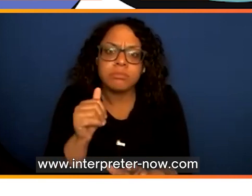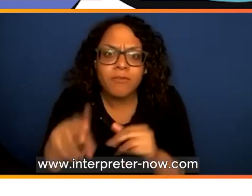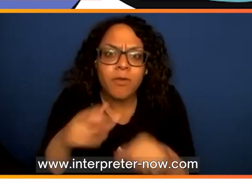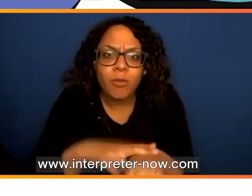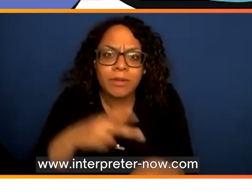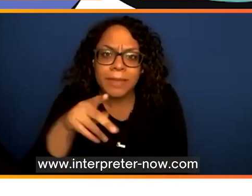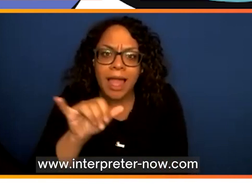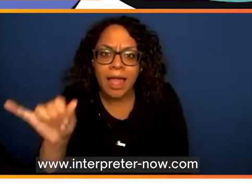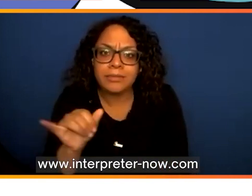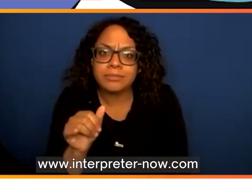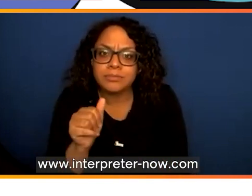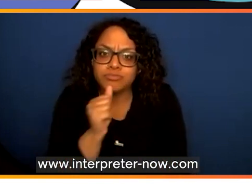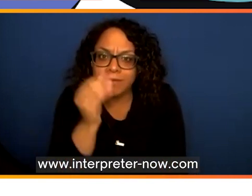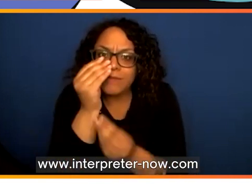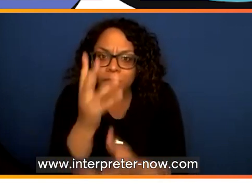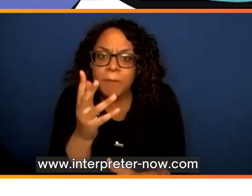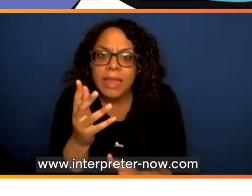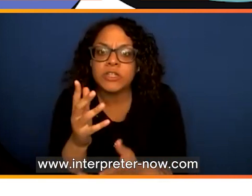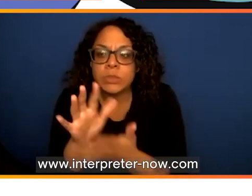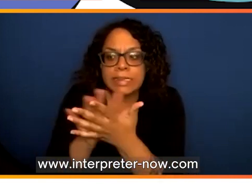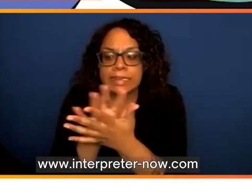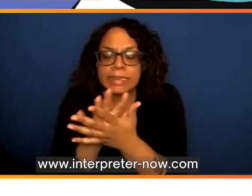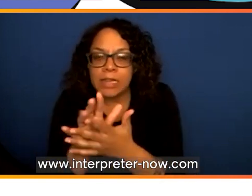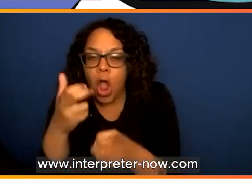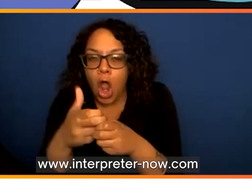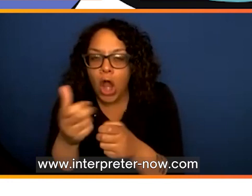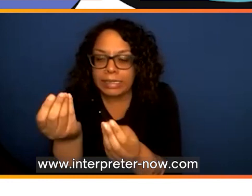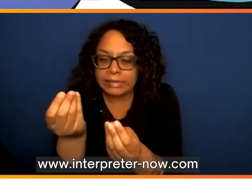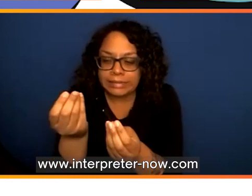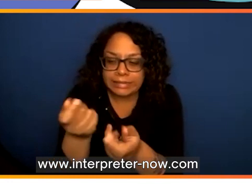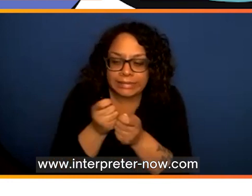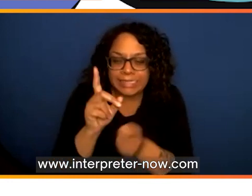of women and promotion of women and so forth. But those things that I shared with: how many